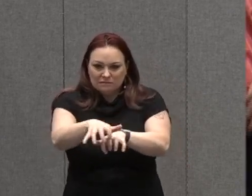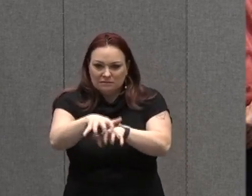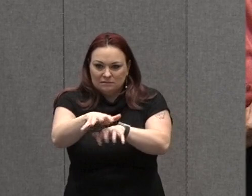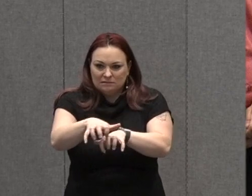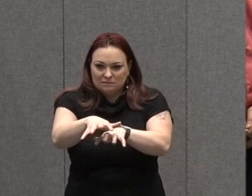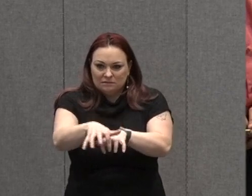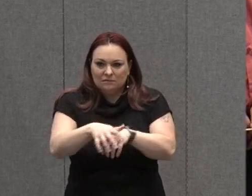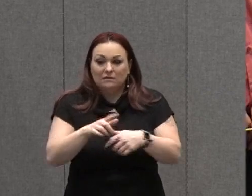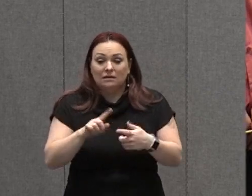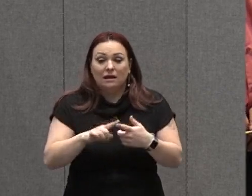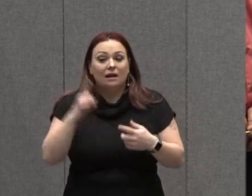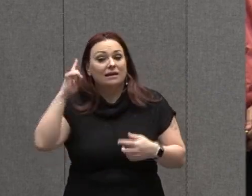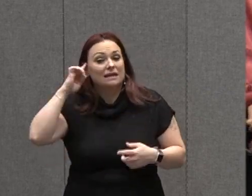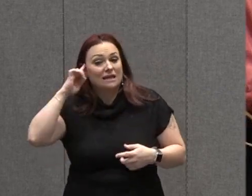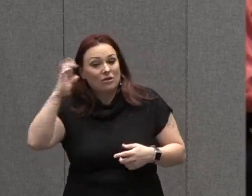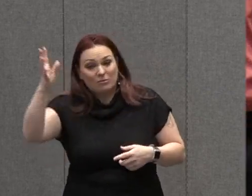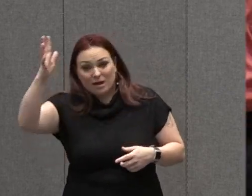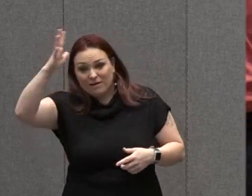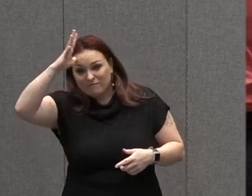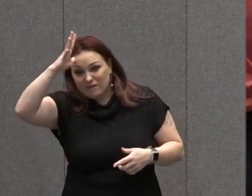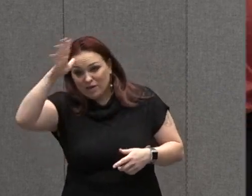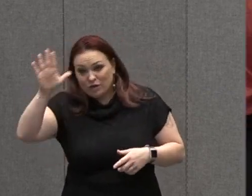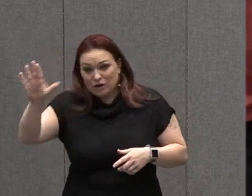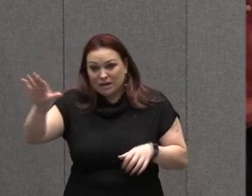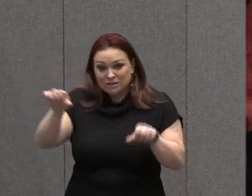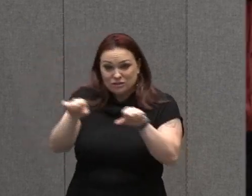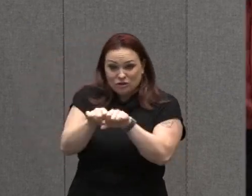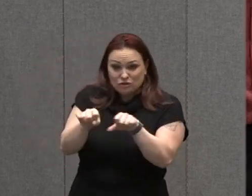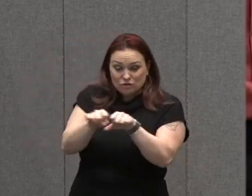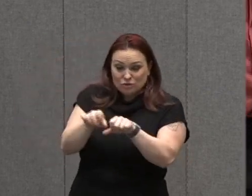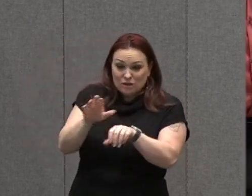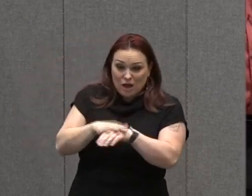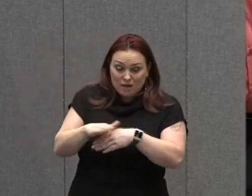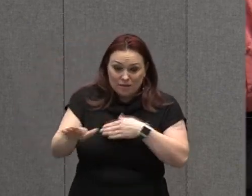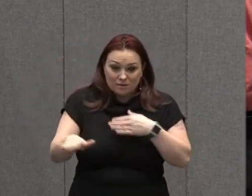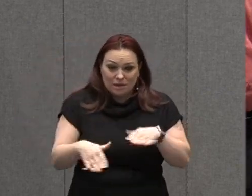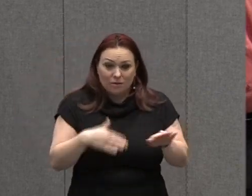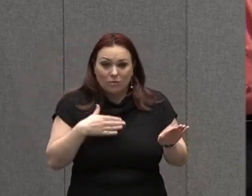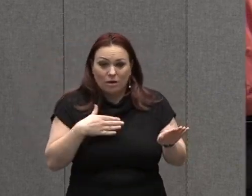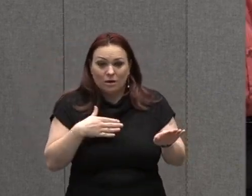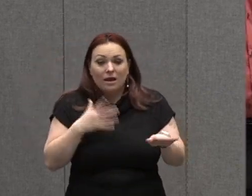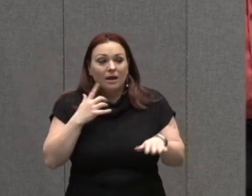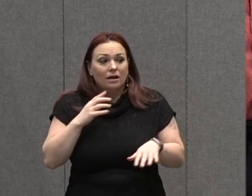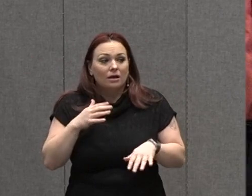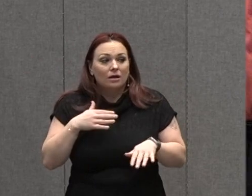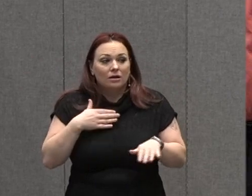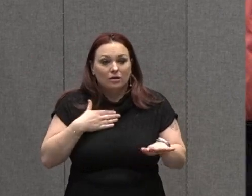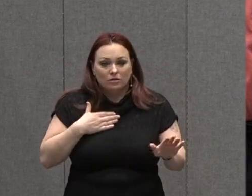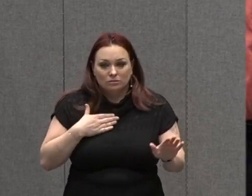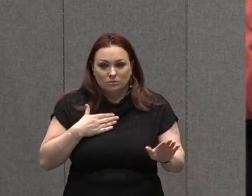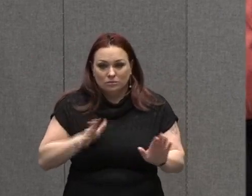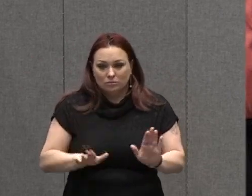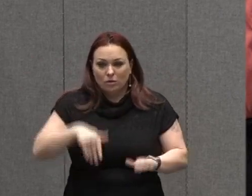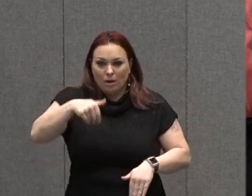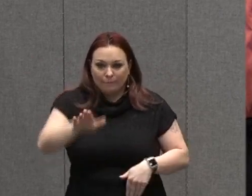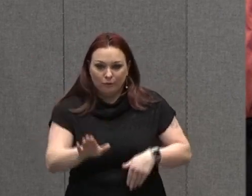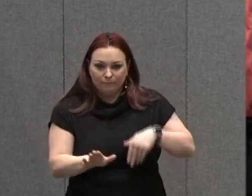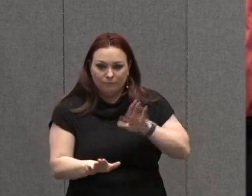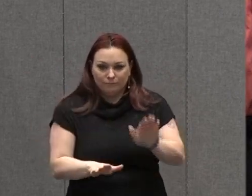I hear my father's shoes on the sidewalk. My father walks slowly and his shoes go: dop, dup, dop, dup.